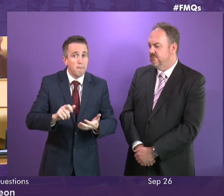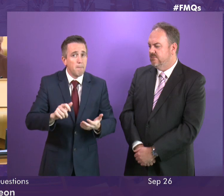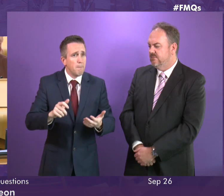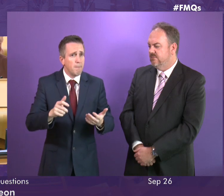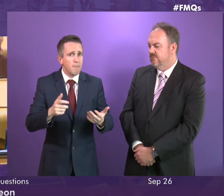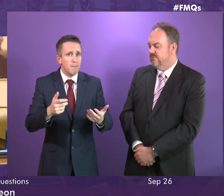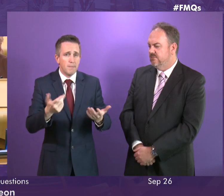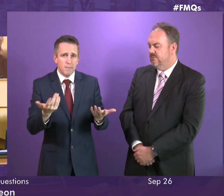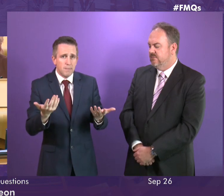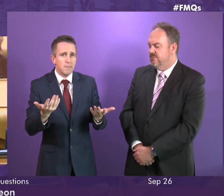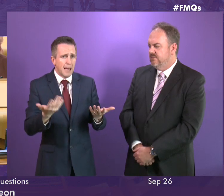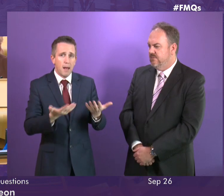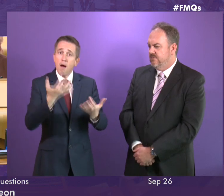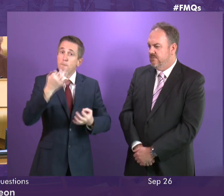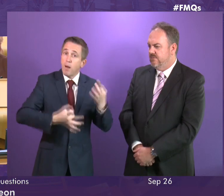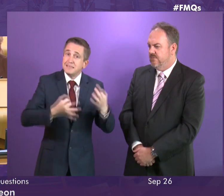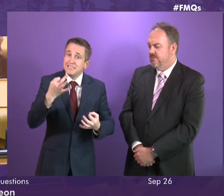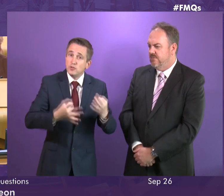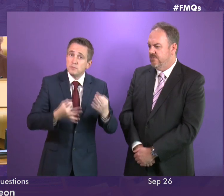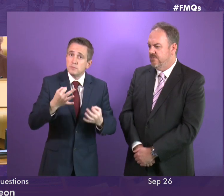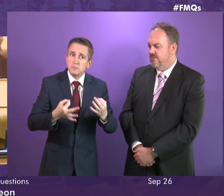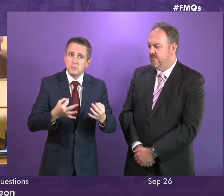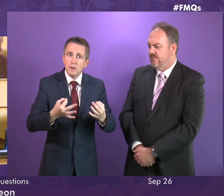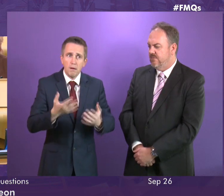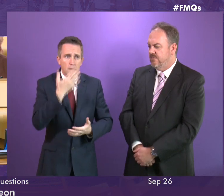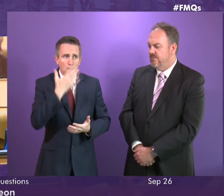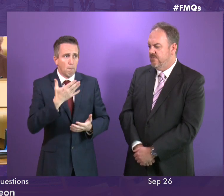know anybody across Scotland—with the exception of politicians who seem to be running scared